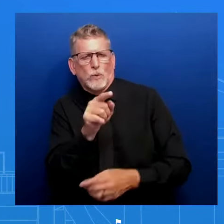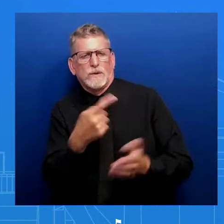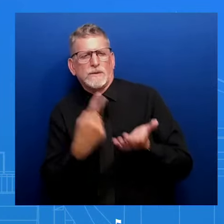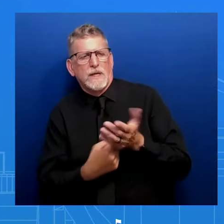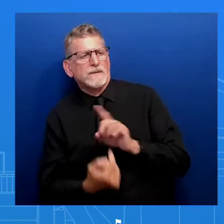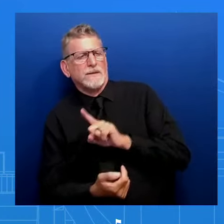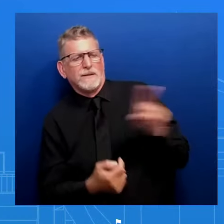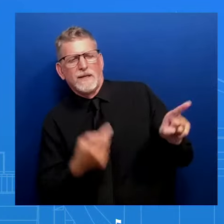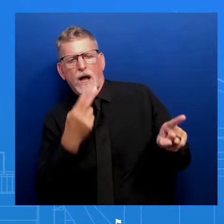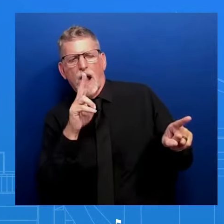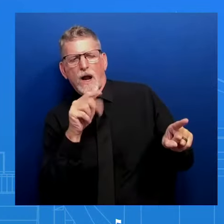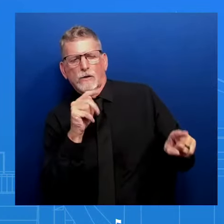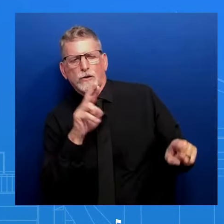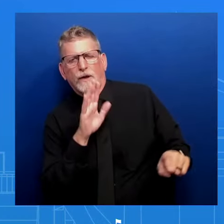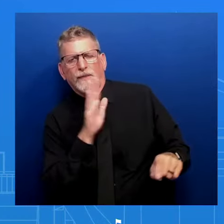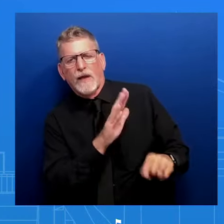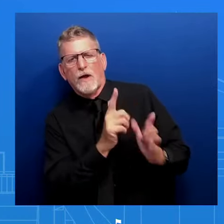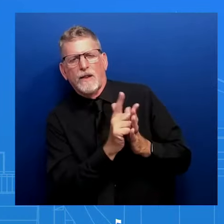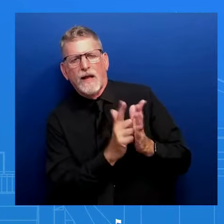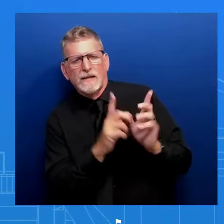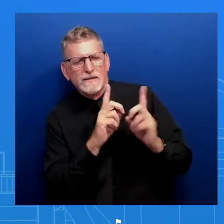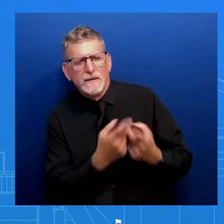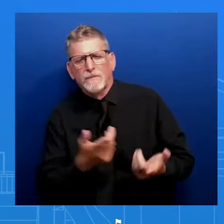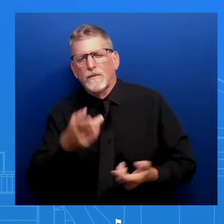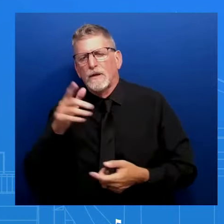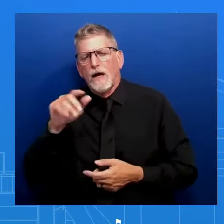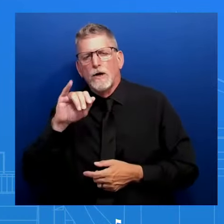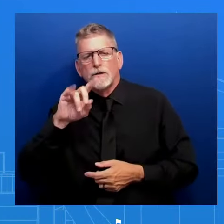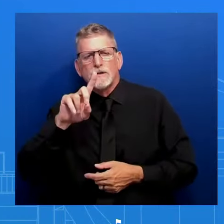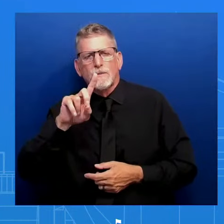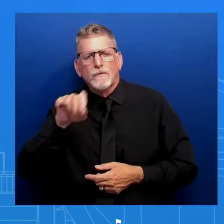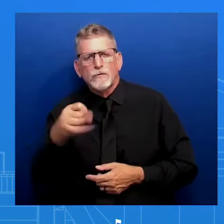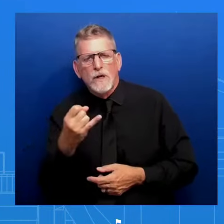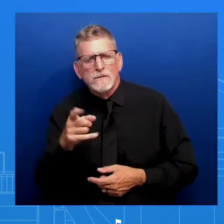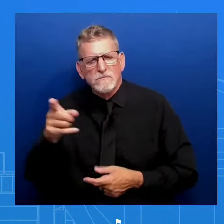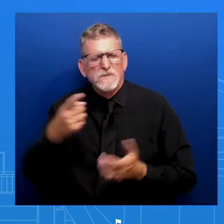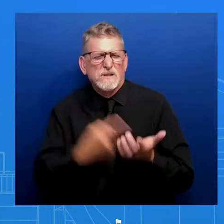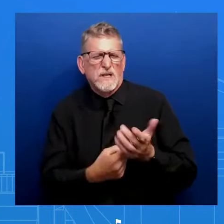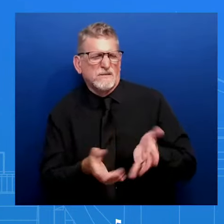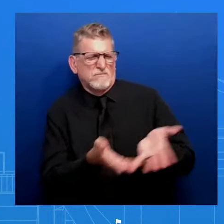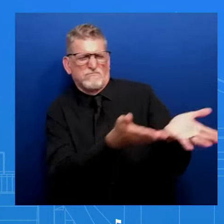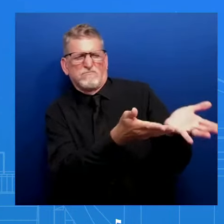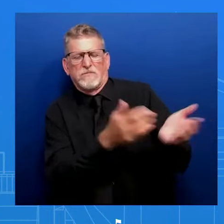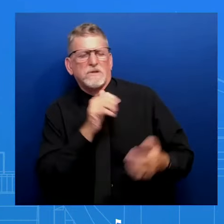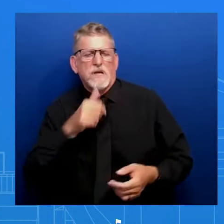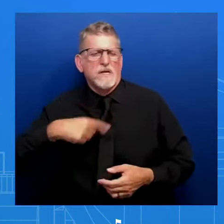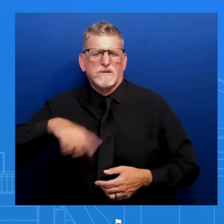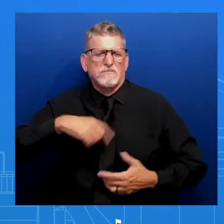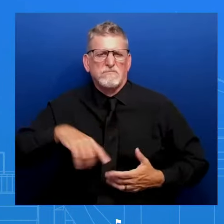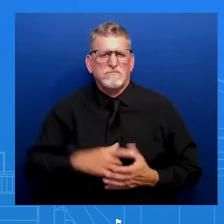on what I shared at the top of this -- of this briefing. The Press: It's -- it's extremely rare in such a high-profile case for a plea deal to fall apart like this.